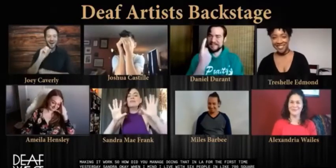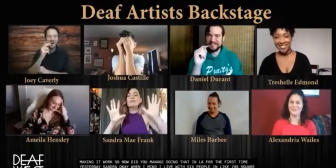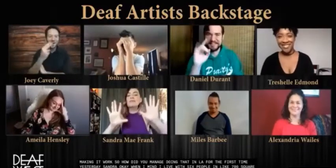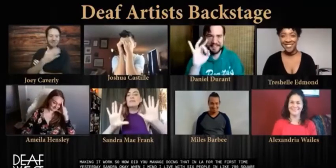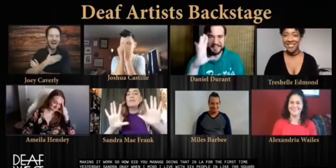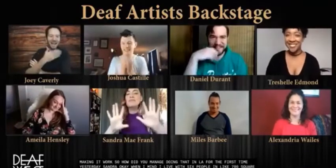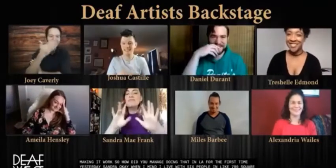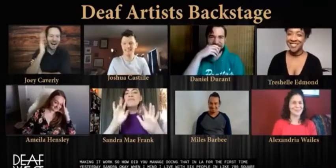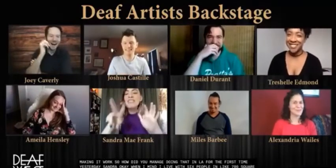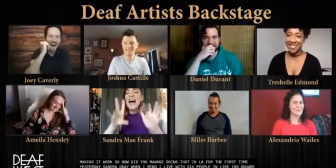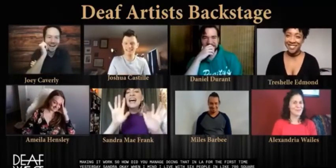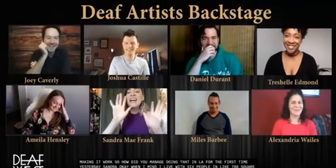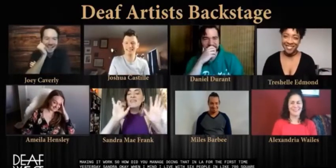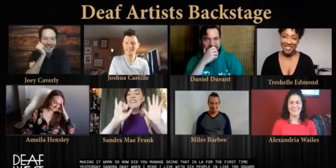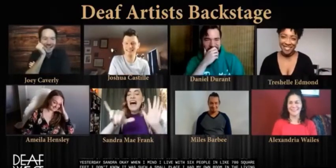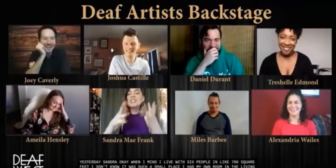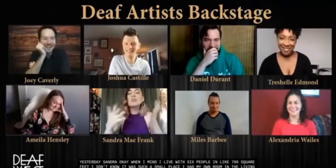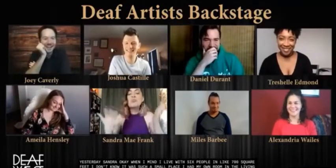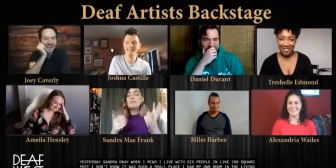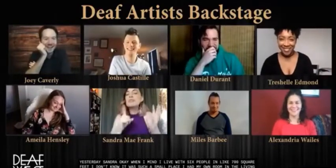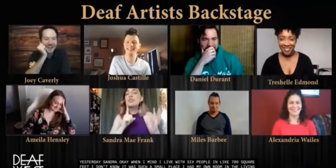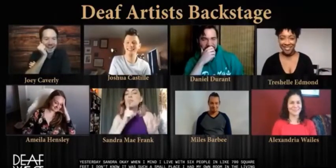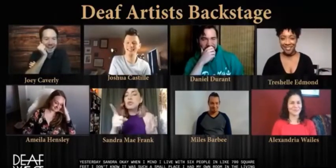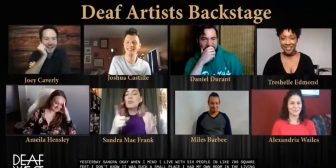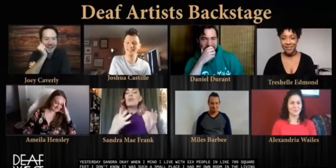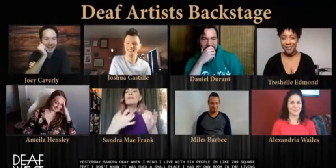I know a lot of us had that experience. Six of us sharing one bathroom.